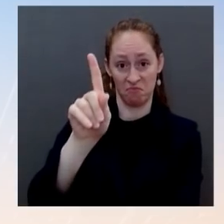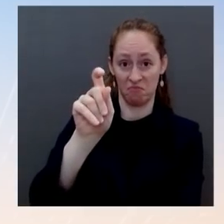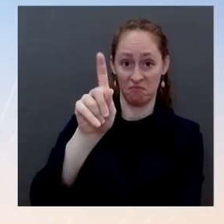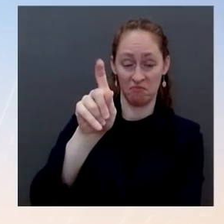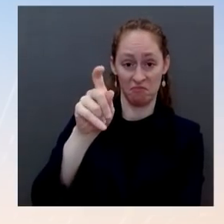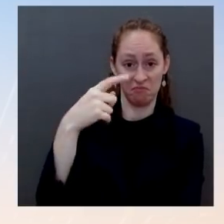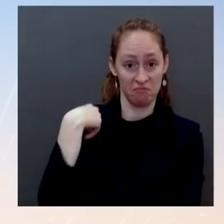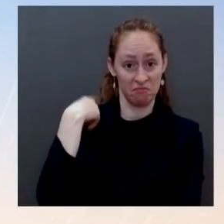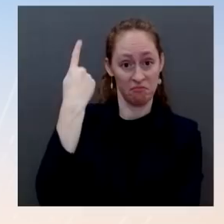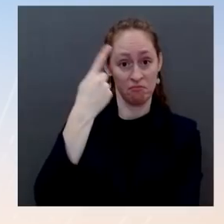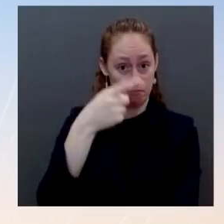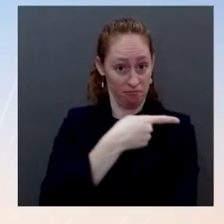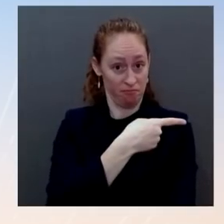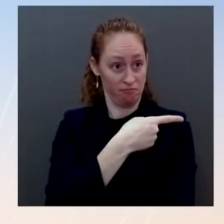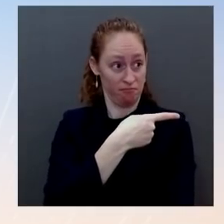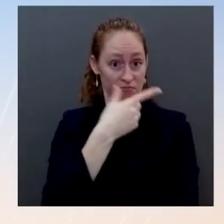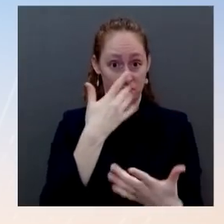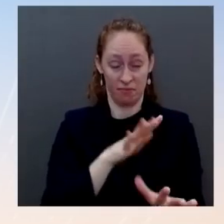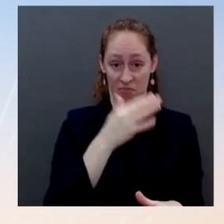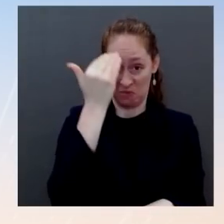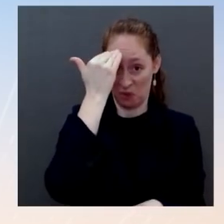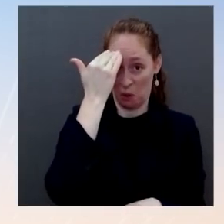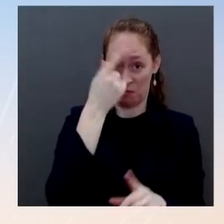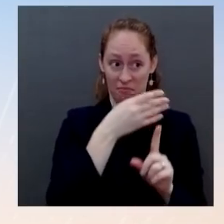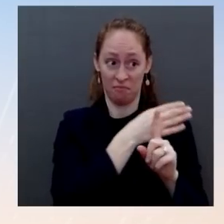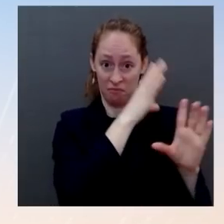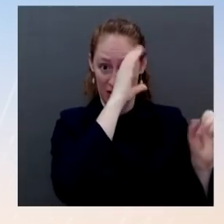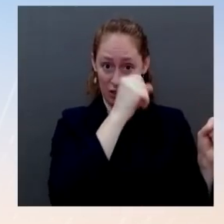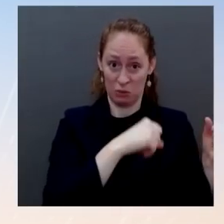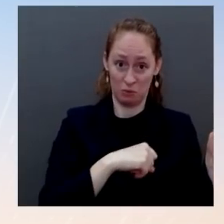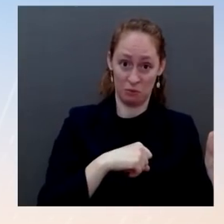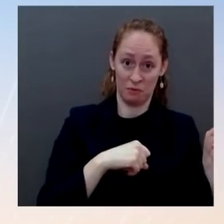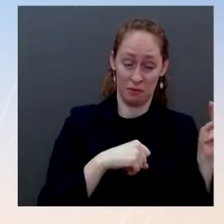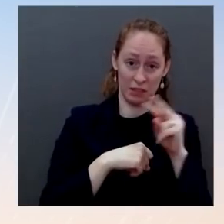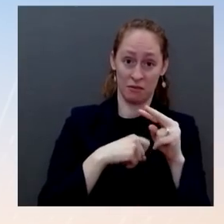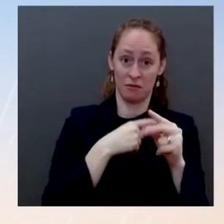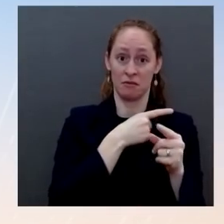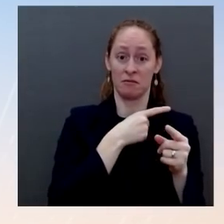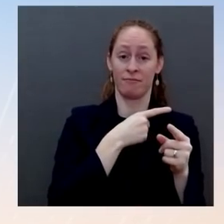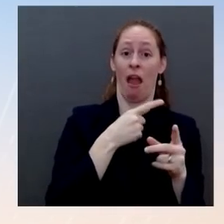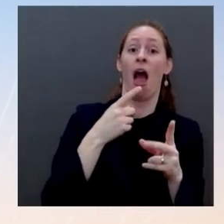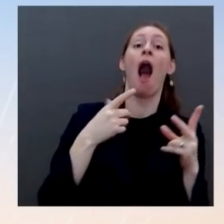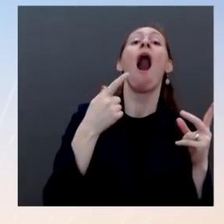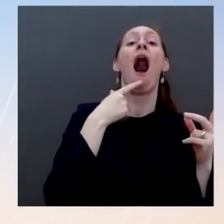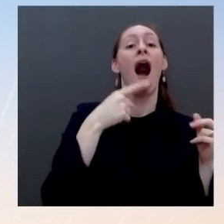Maybe he learned something about what it looks like to meet the moment in the country,